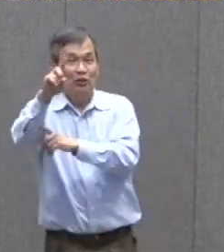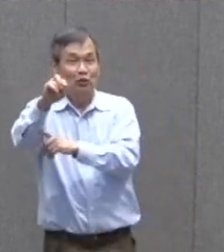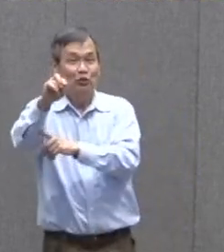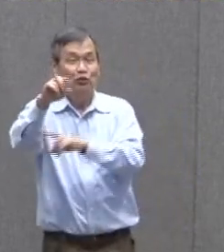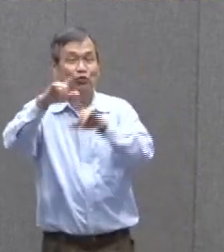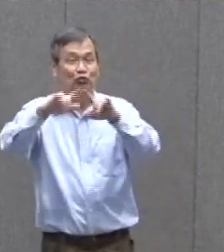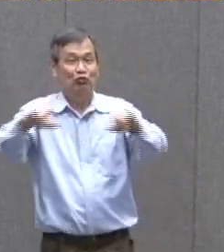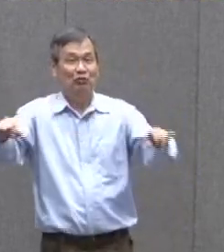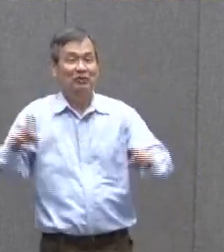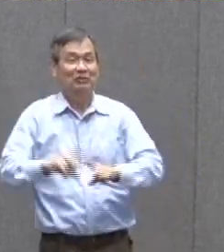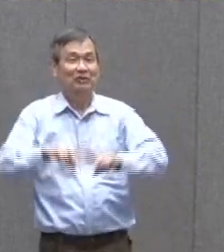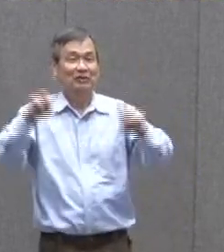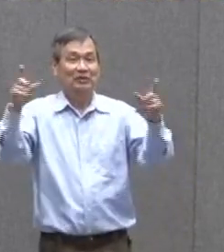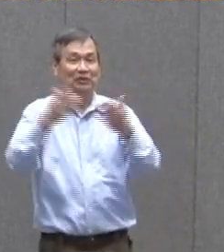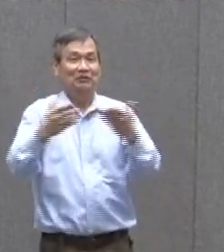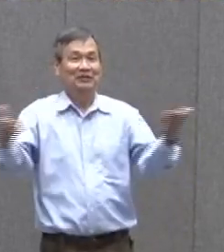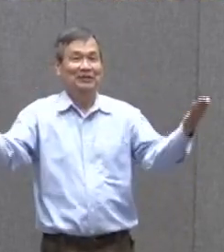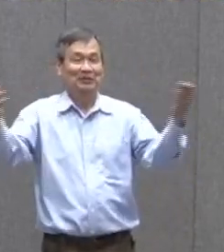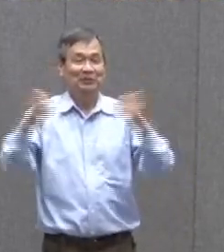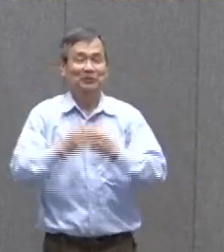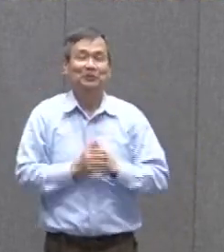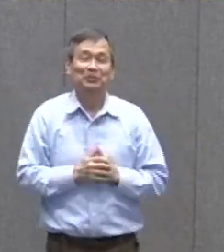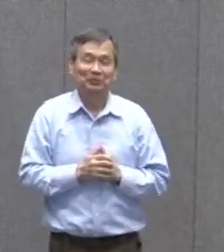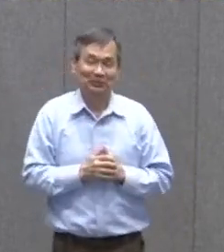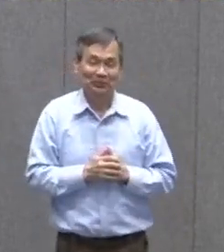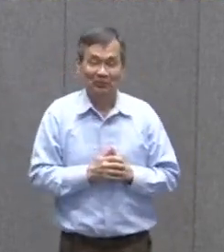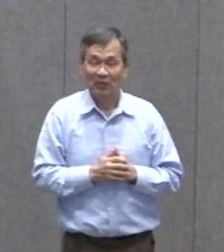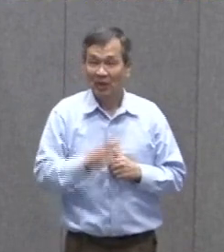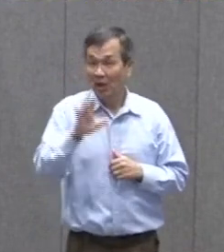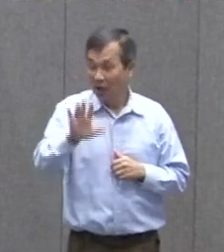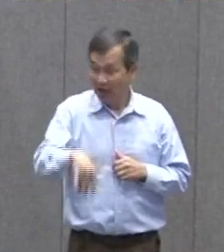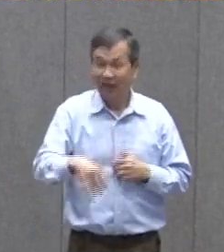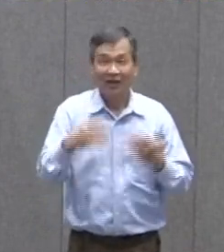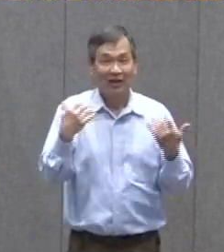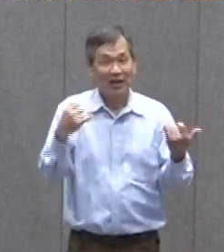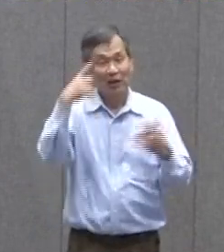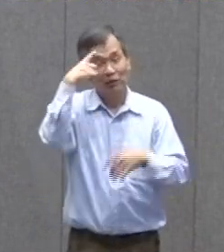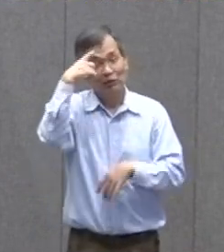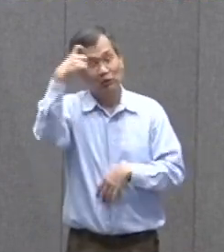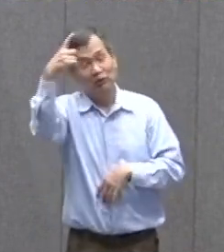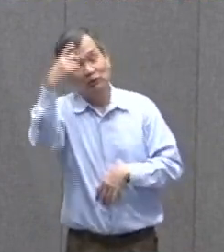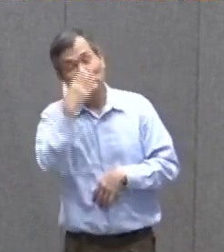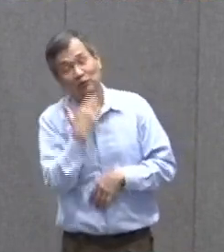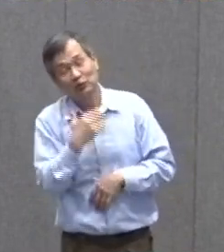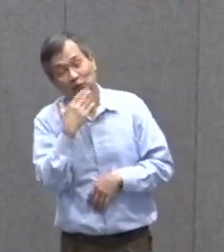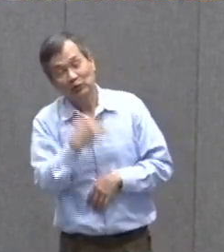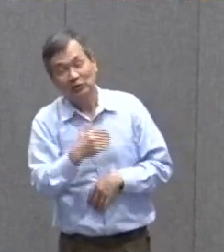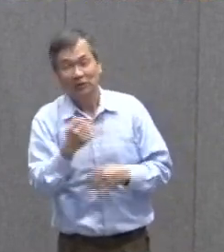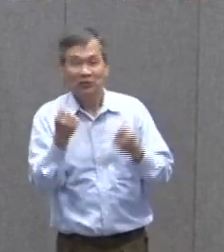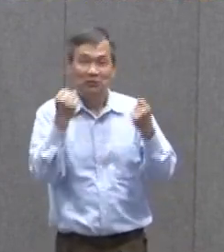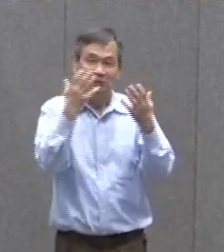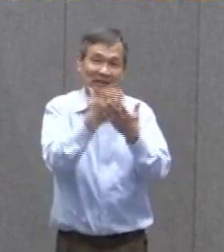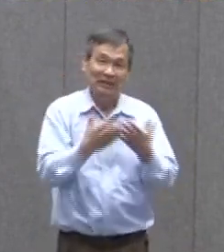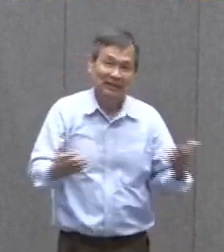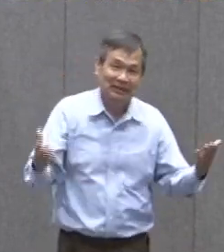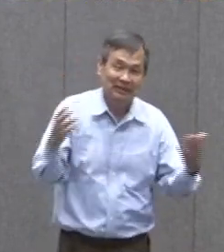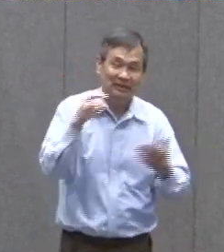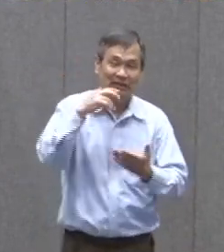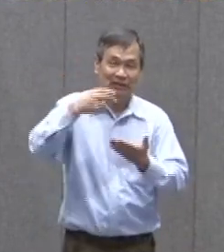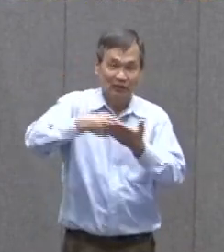that was able to do. And dreaming sweet dreams of all the things that a spoon gets to do.